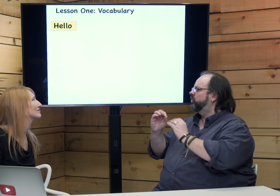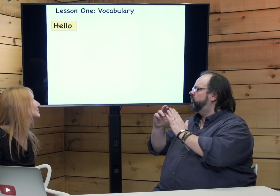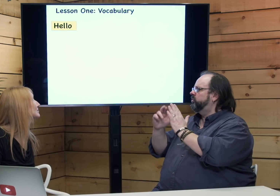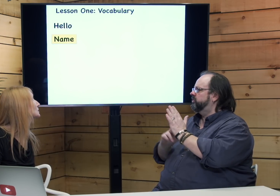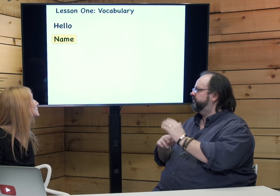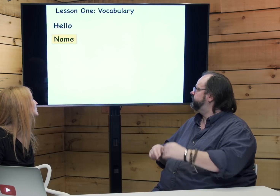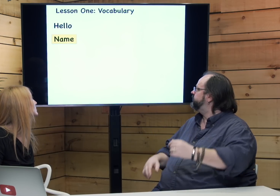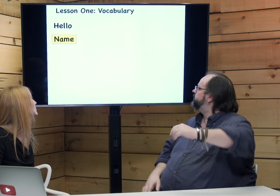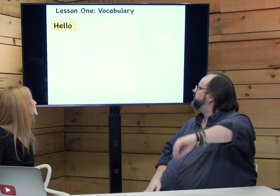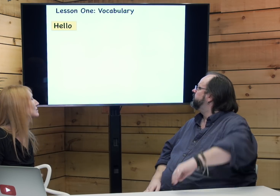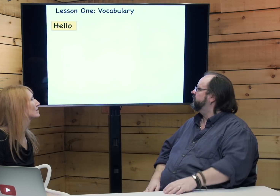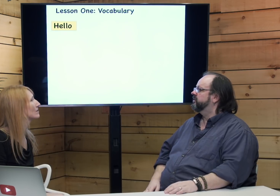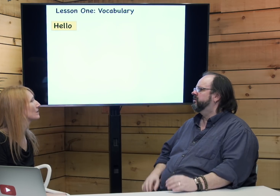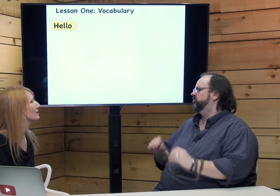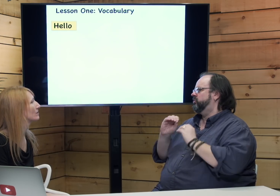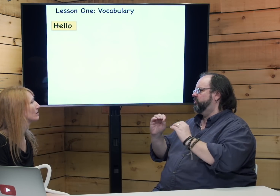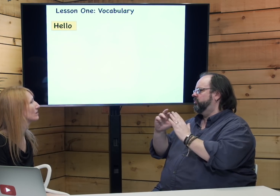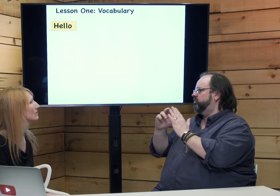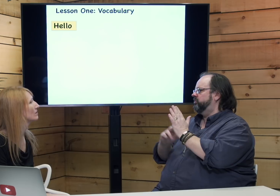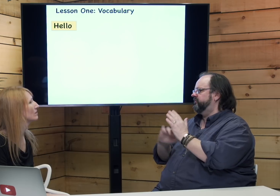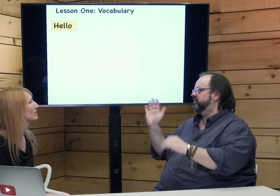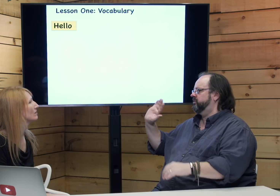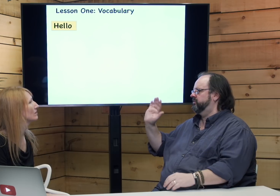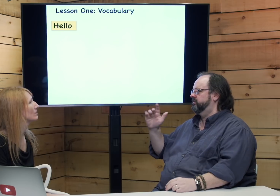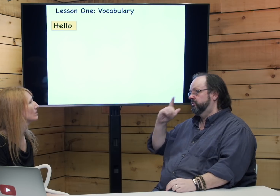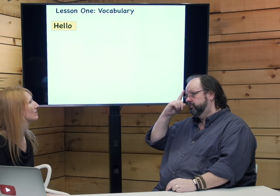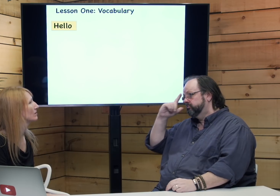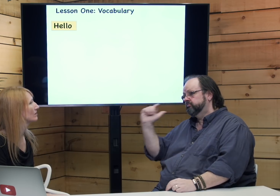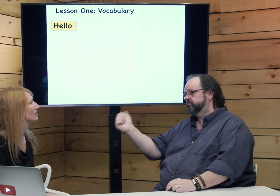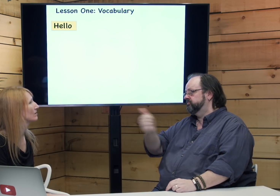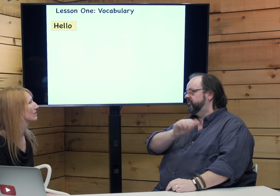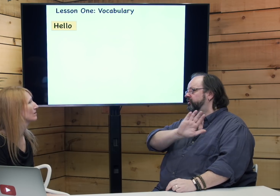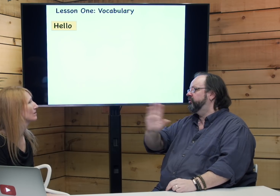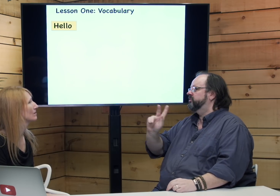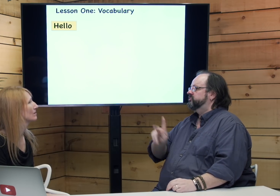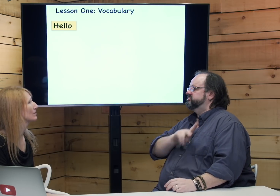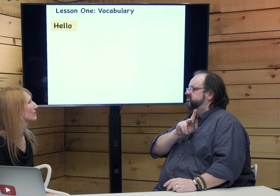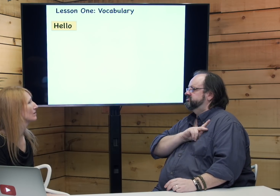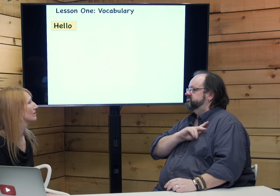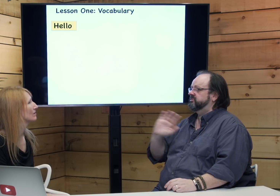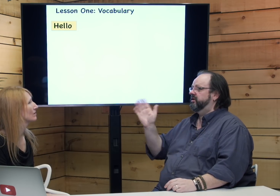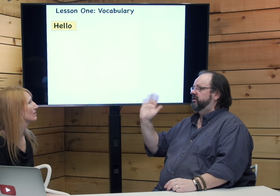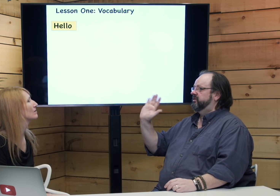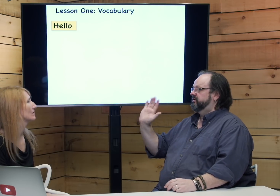There are no rules No rules for how you sign hello. It's up to you, it depends on your personality.